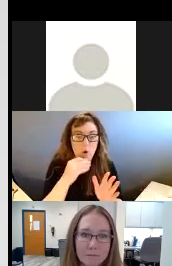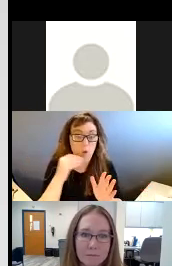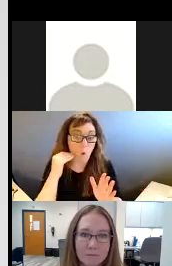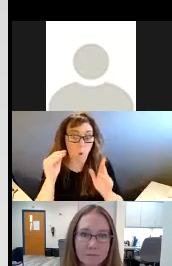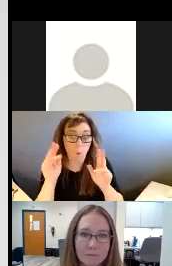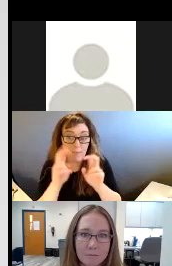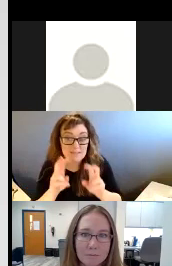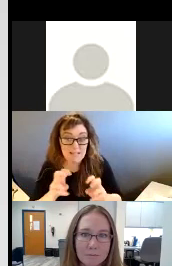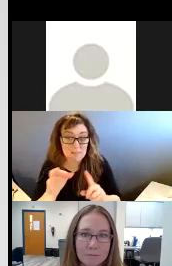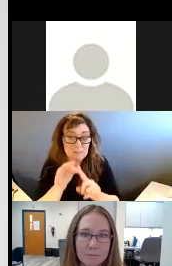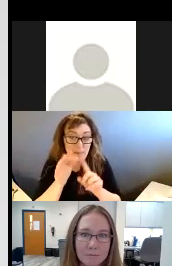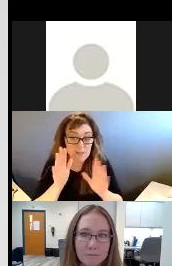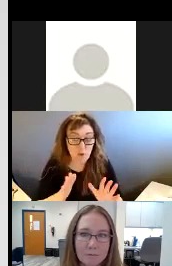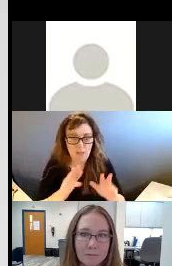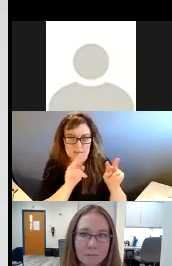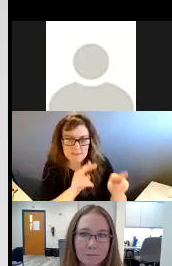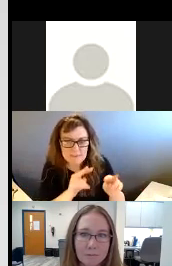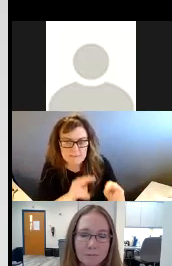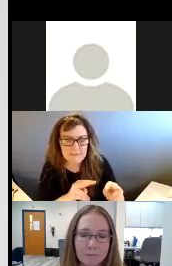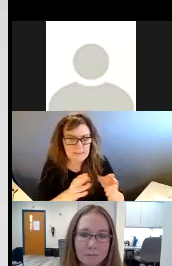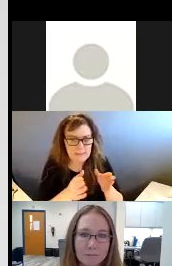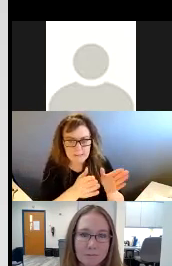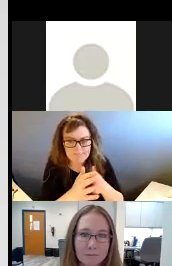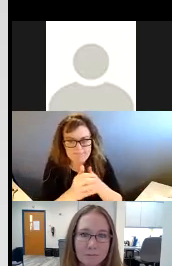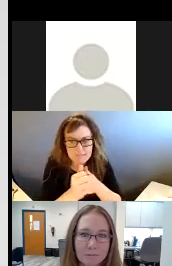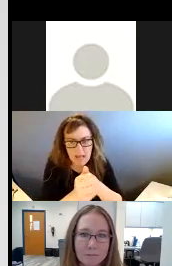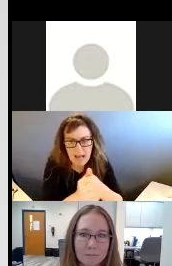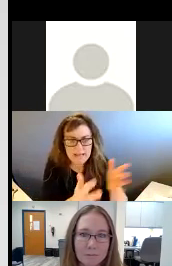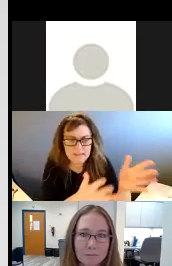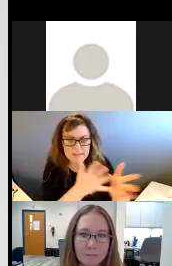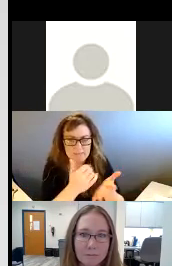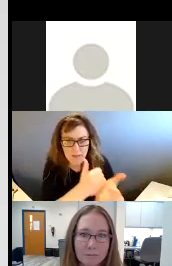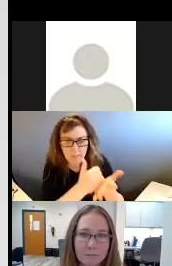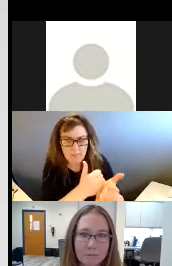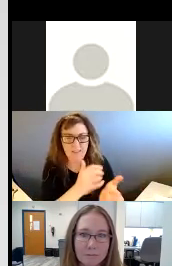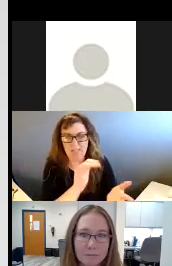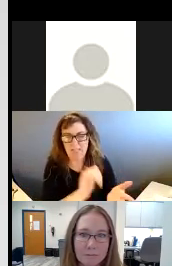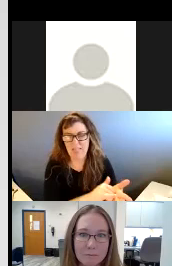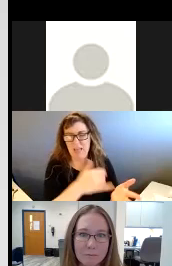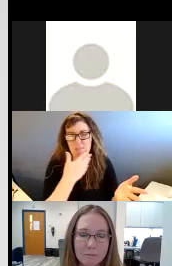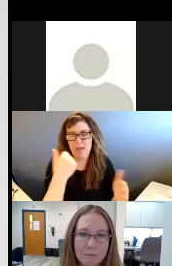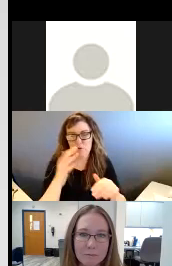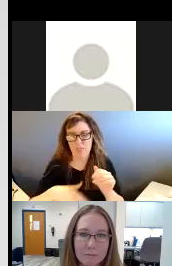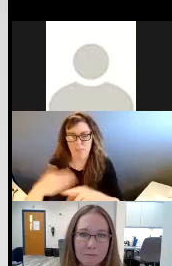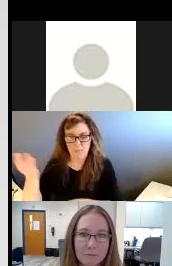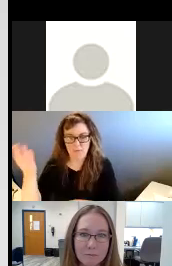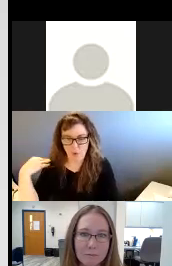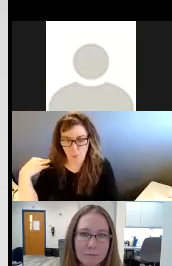DIRECTING IN THE SESSION AND HOW THAT IS MORE USEFUL AS COMPARED TO WHAT WE MAYBE HAVE SEEN IN THE PAST WITH STILL PICTURES OR INFORMATION THAT THE